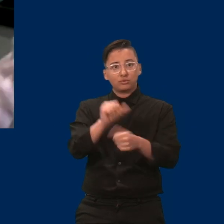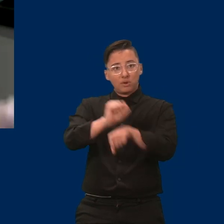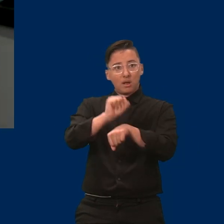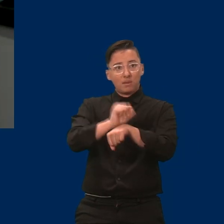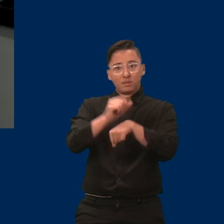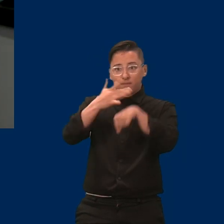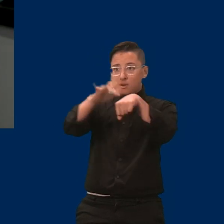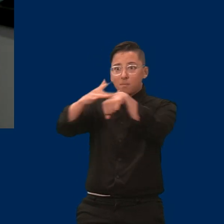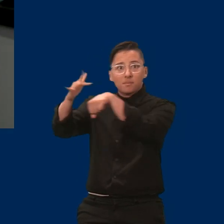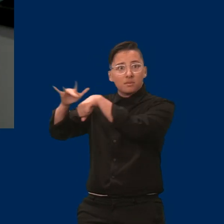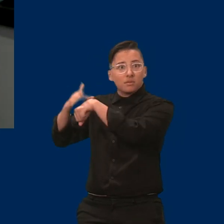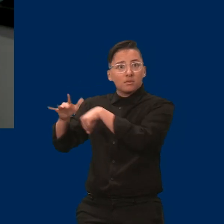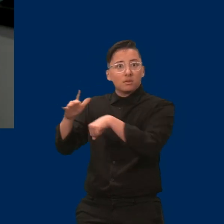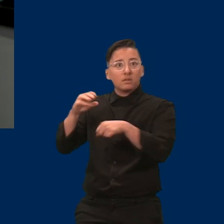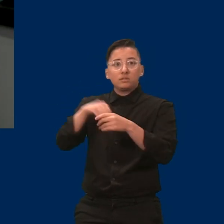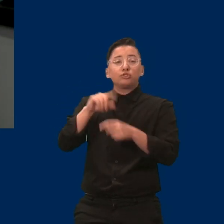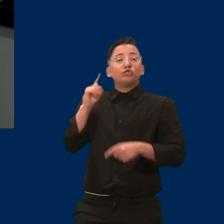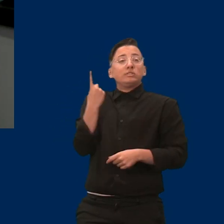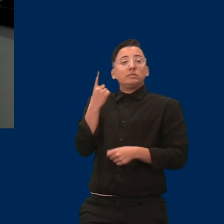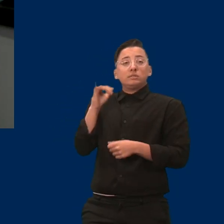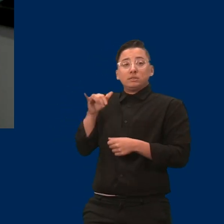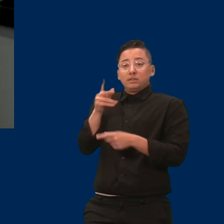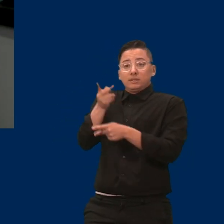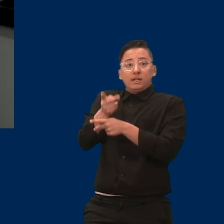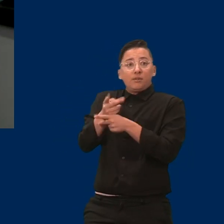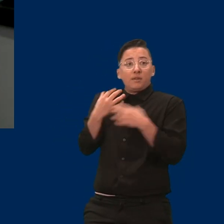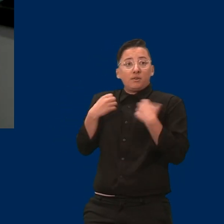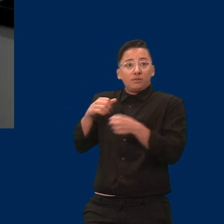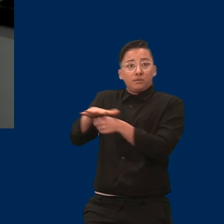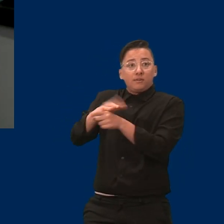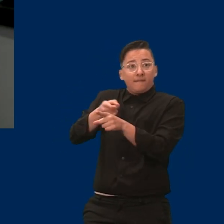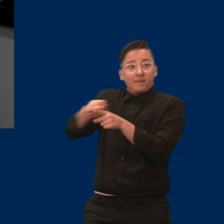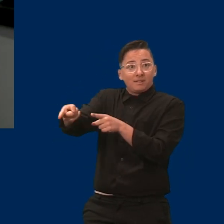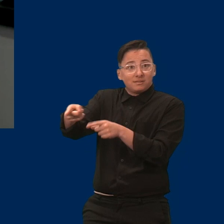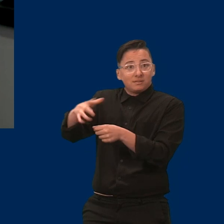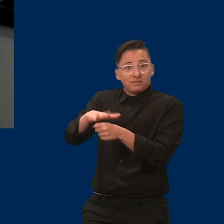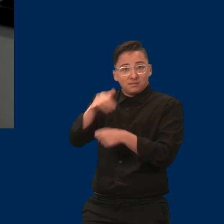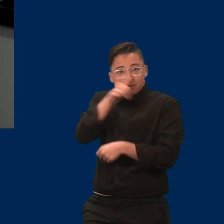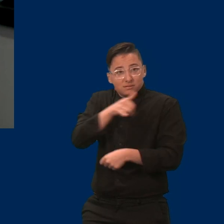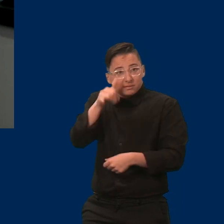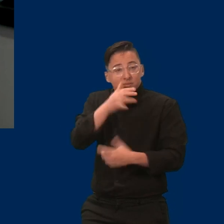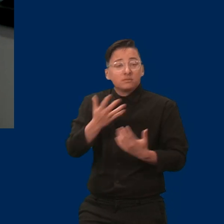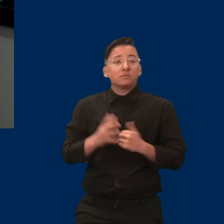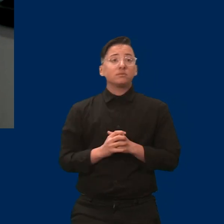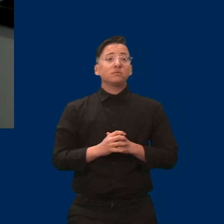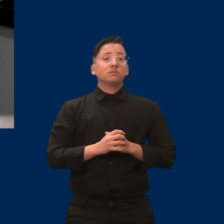in Minnesota, right? So I think what I'd like to see happen, Mary, is the bill